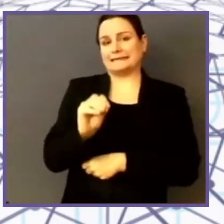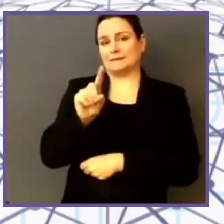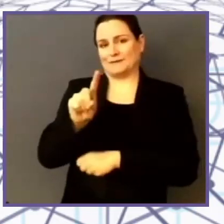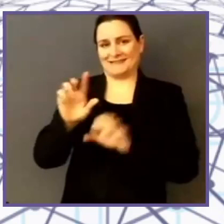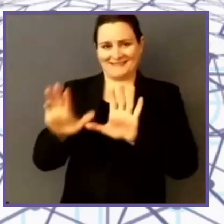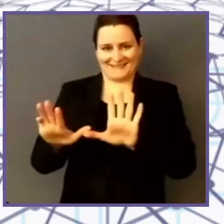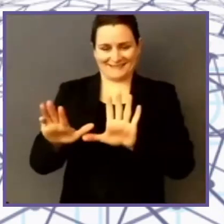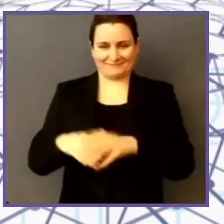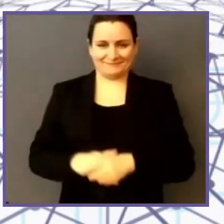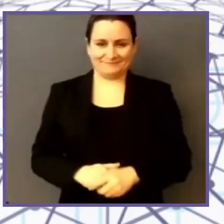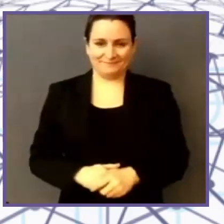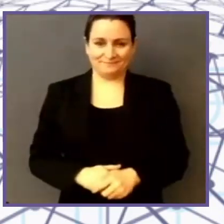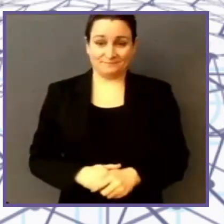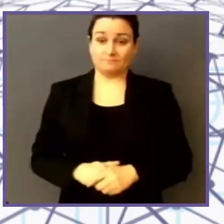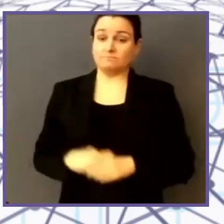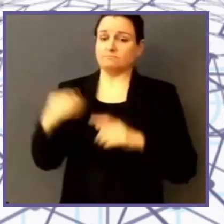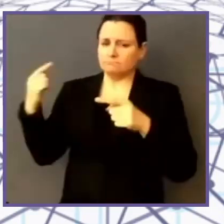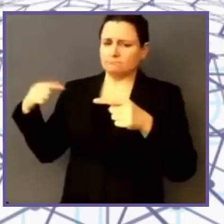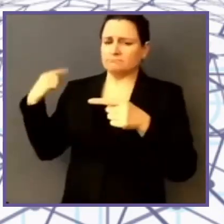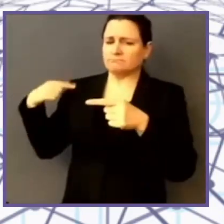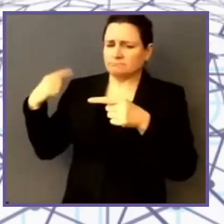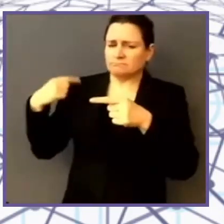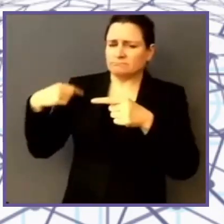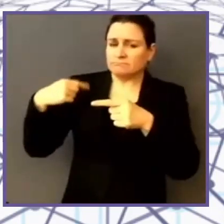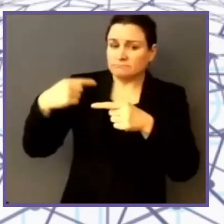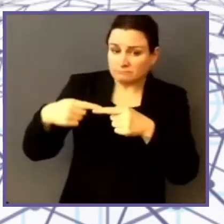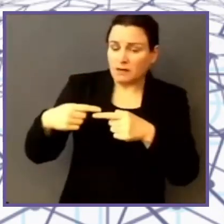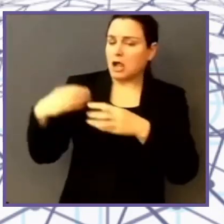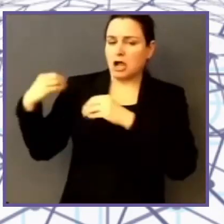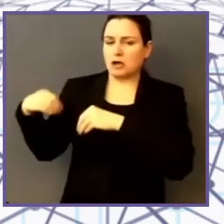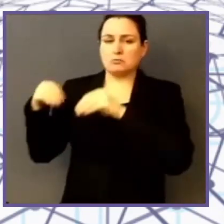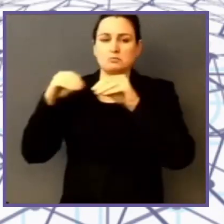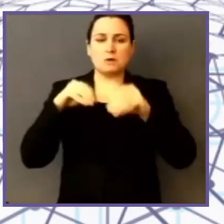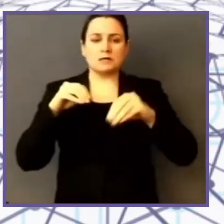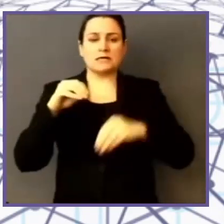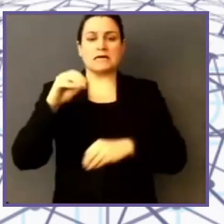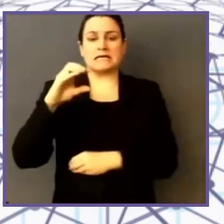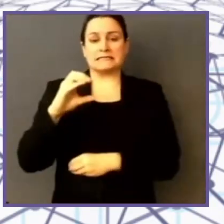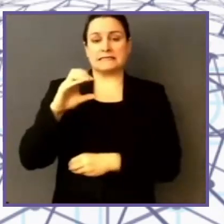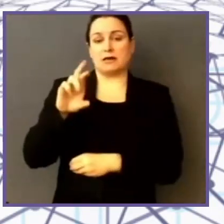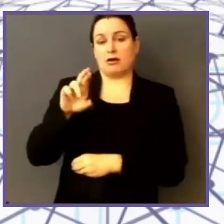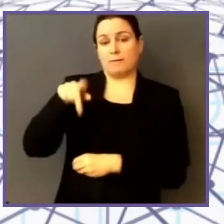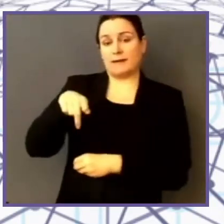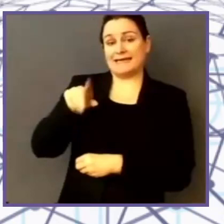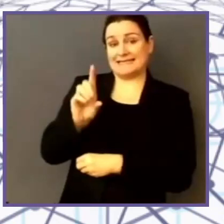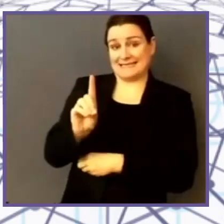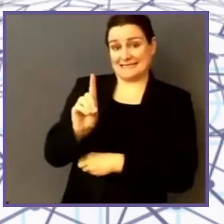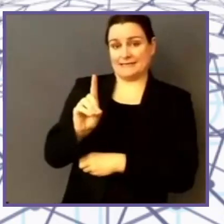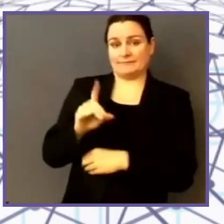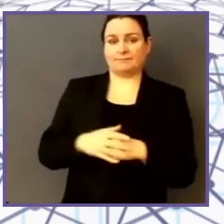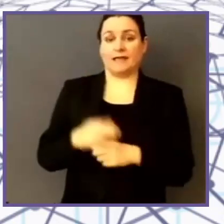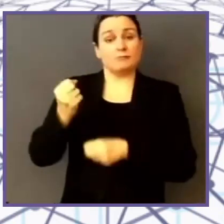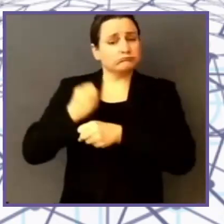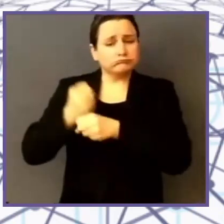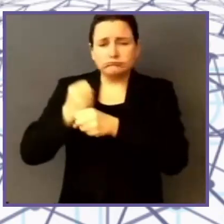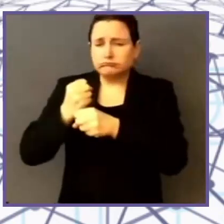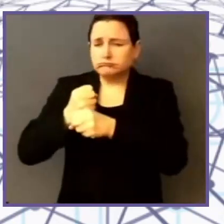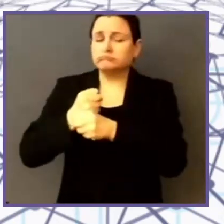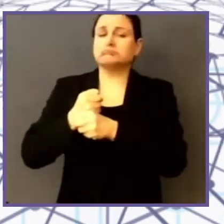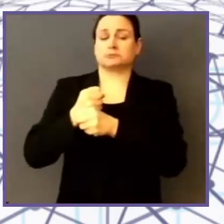She has been full time staff with the capacity building unit. She's a criminal lawyer by training and moved into disability policy advocacy space after